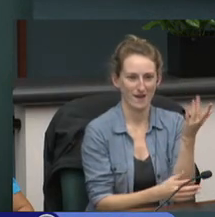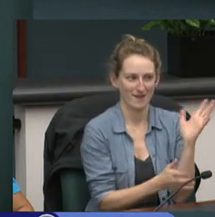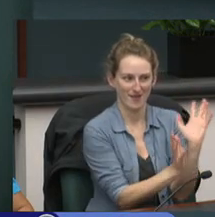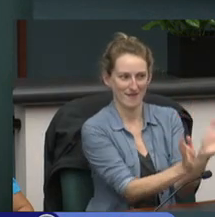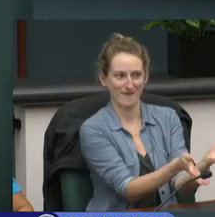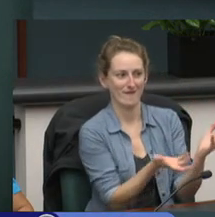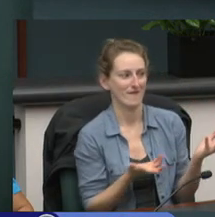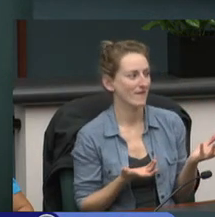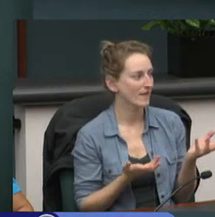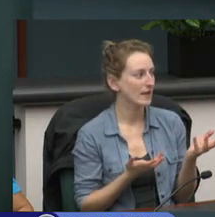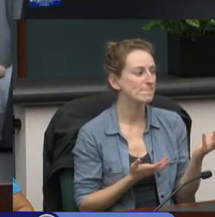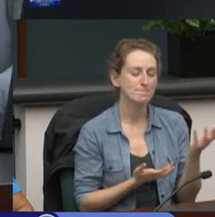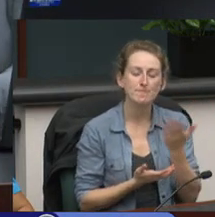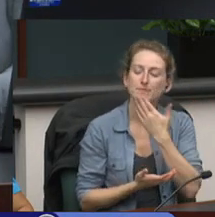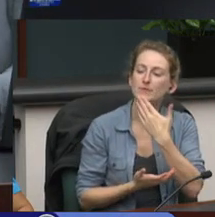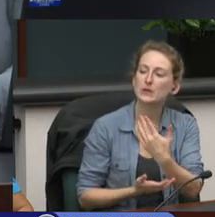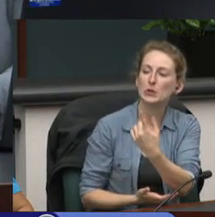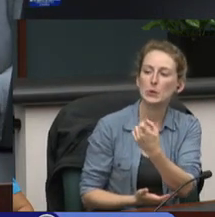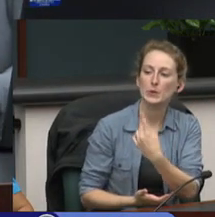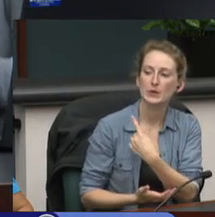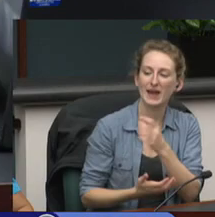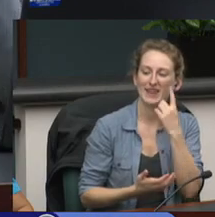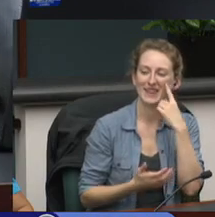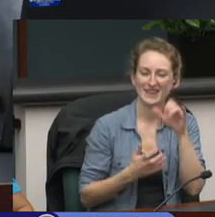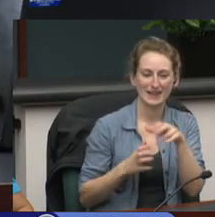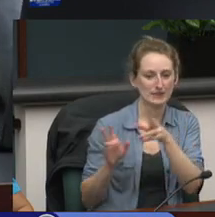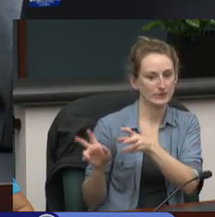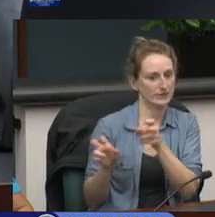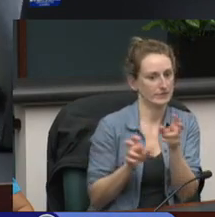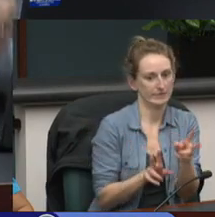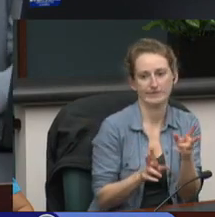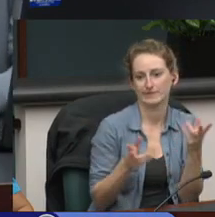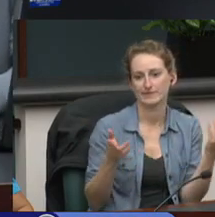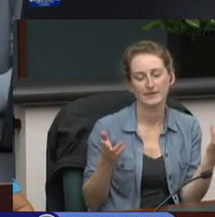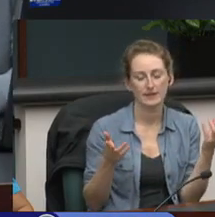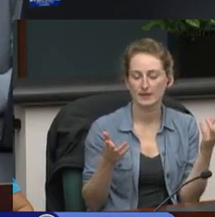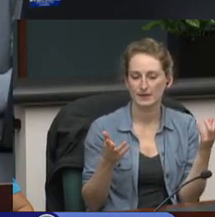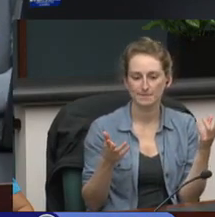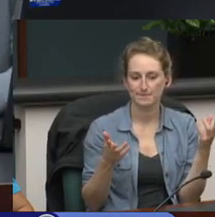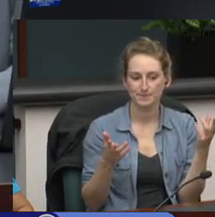think it's a fair question I think it's a carryover there wasn't a lot of change